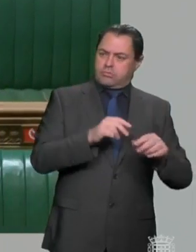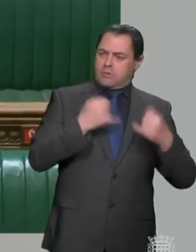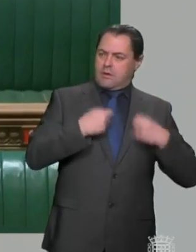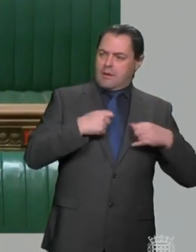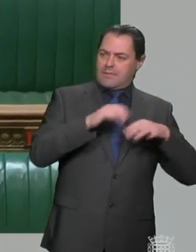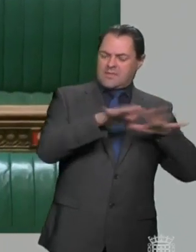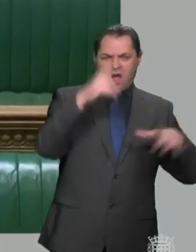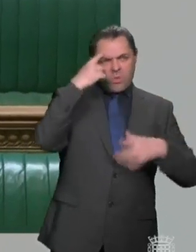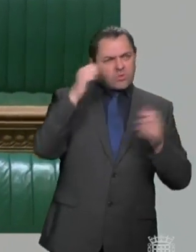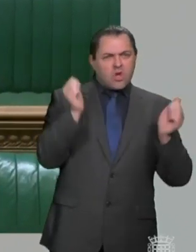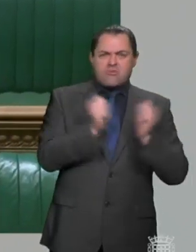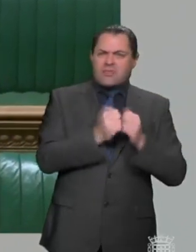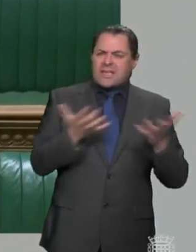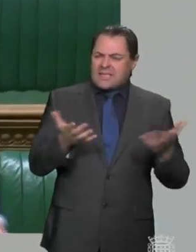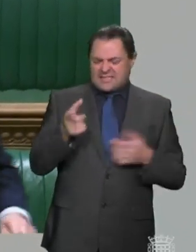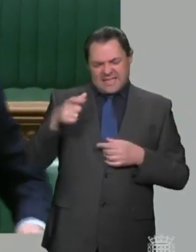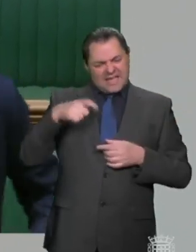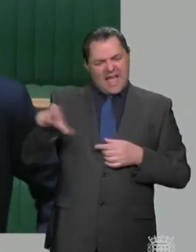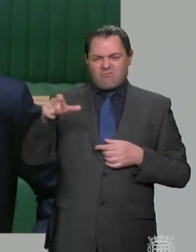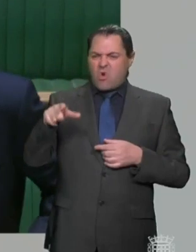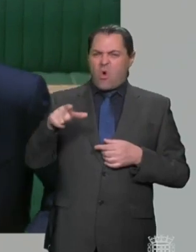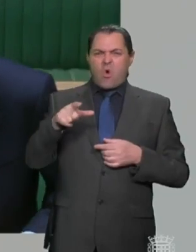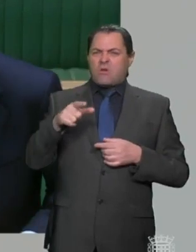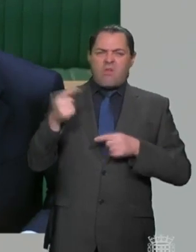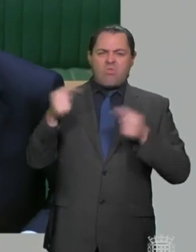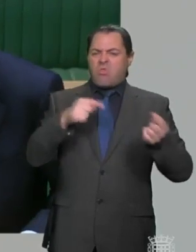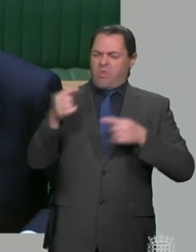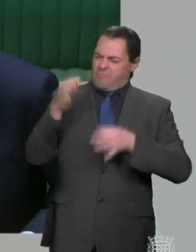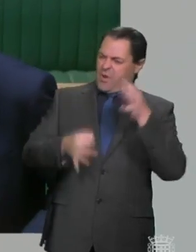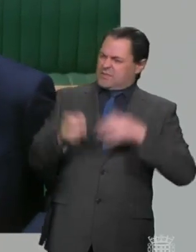agreed on. The right hon. and learned Gentleman continues to play these pointless political games,